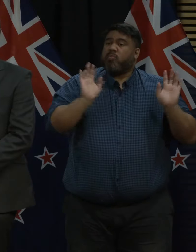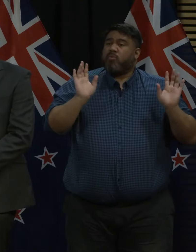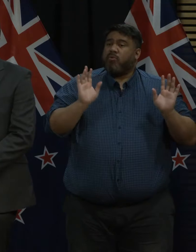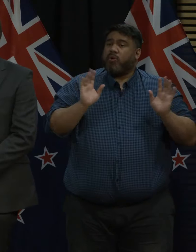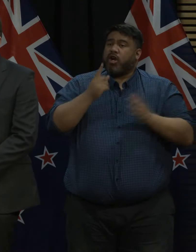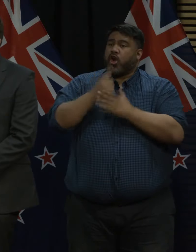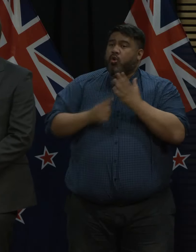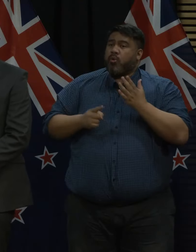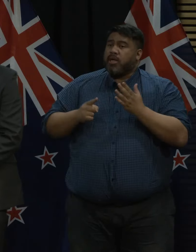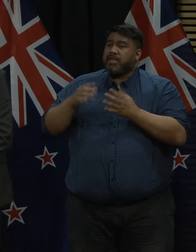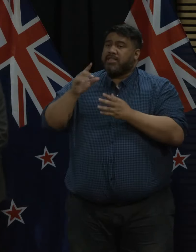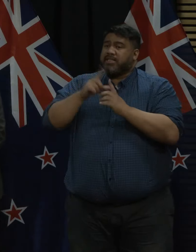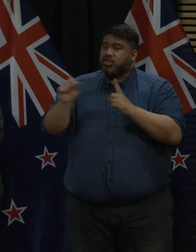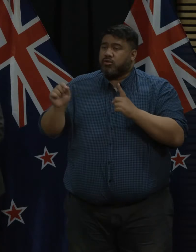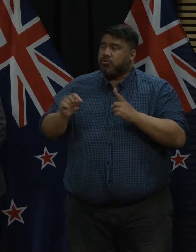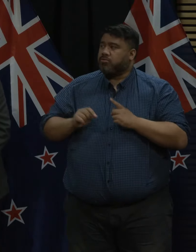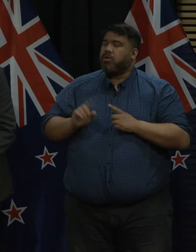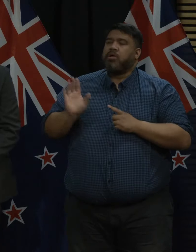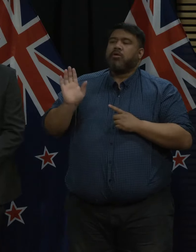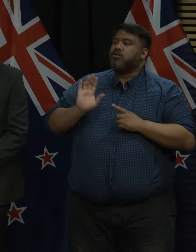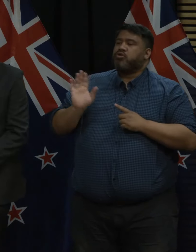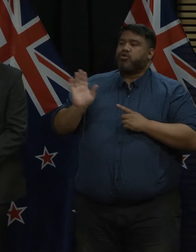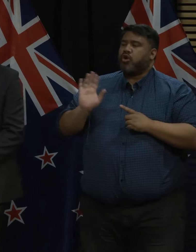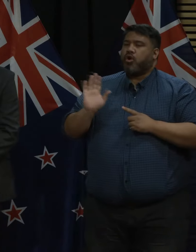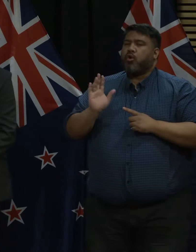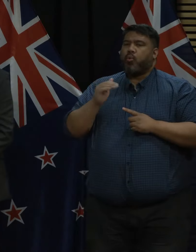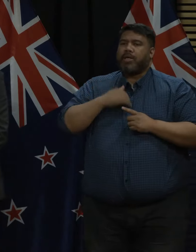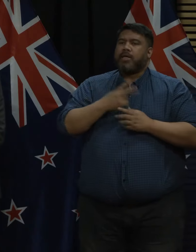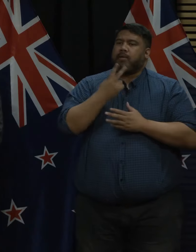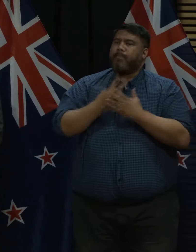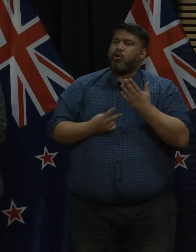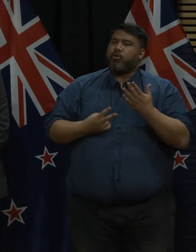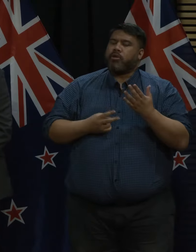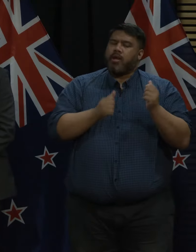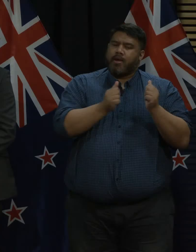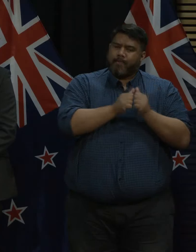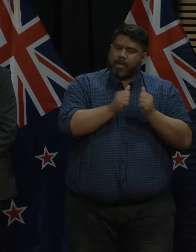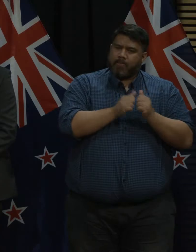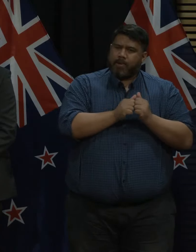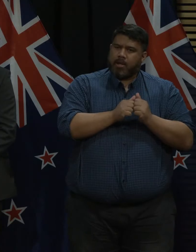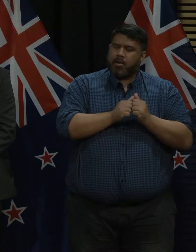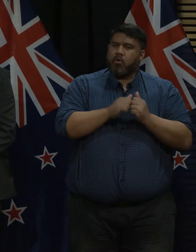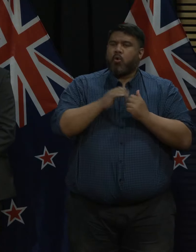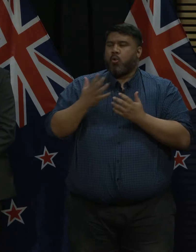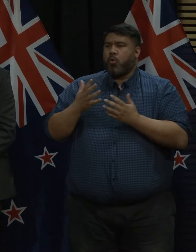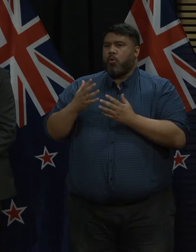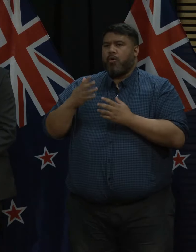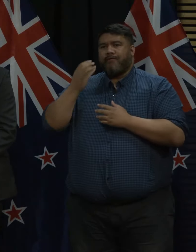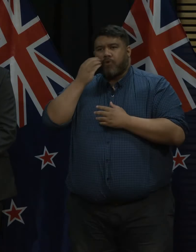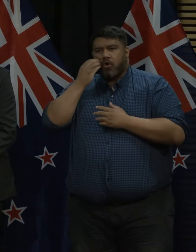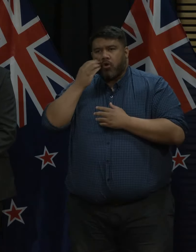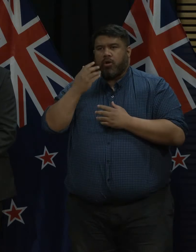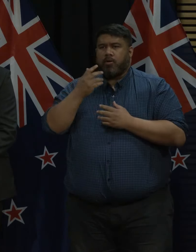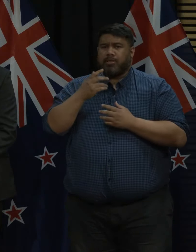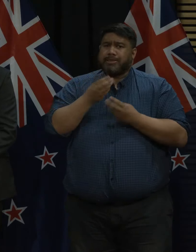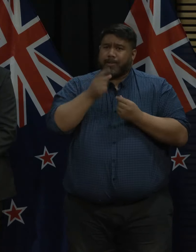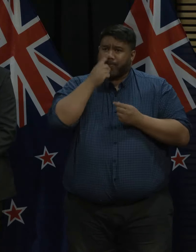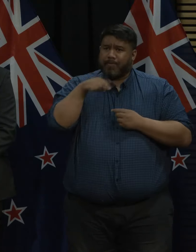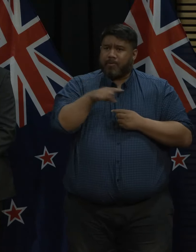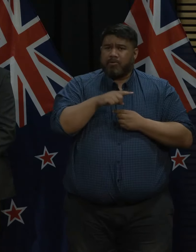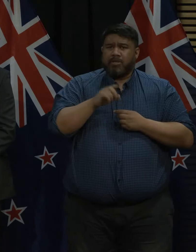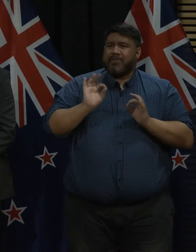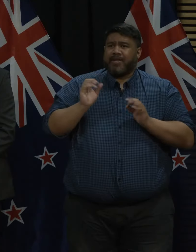Are you keen at some point